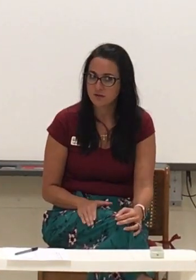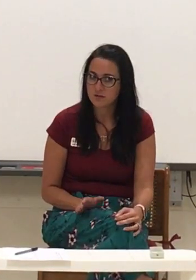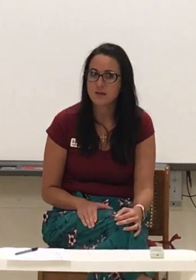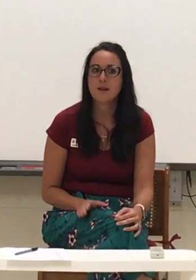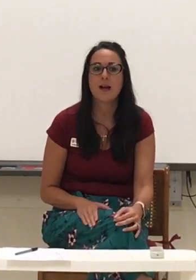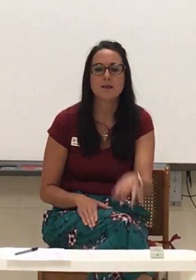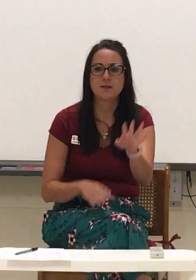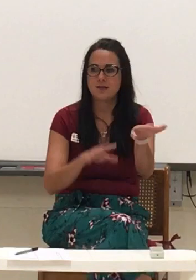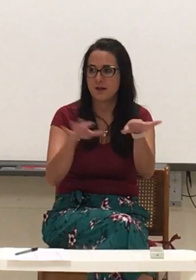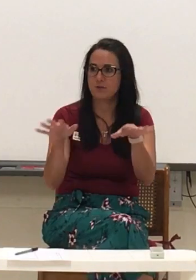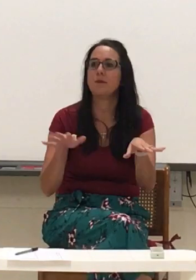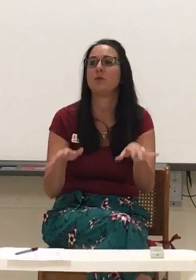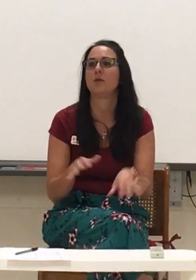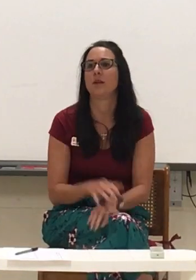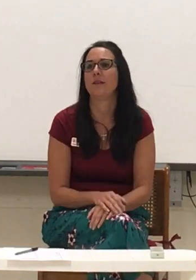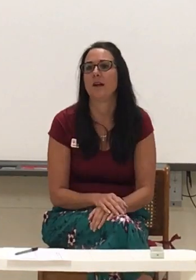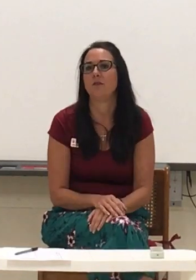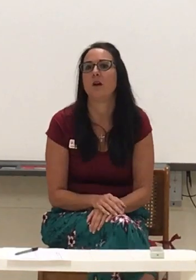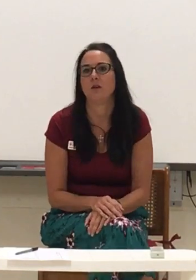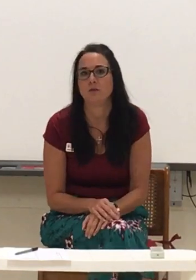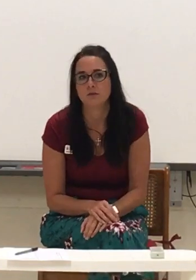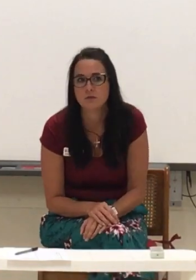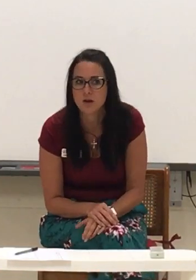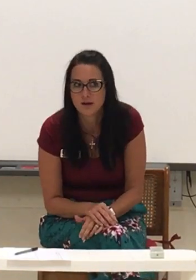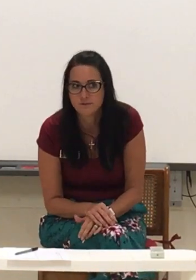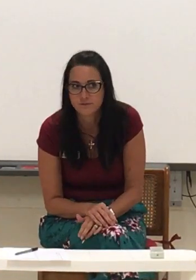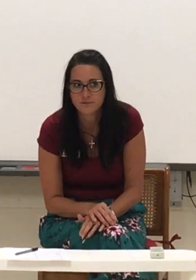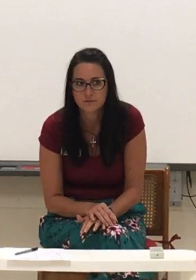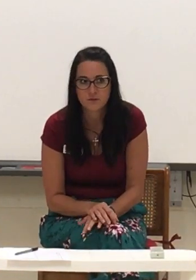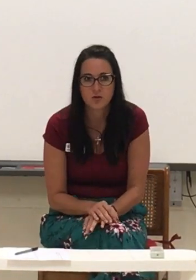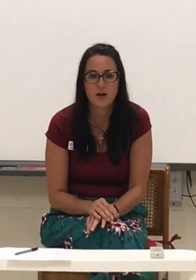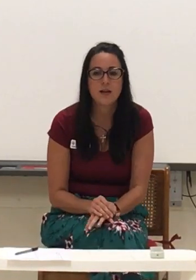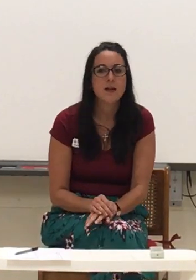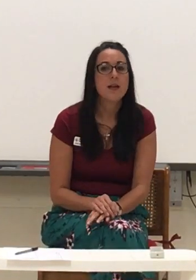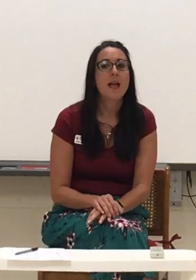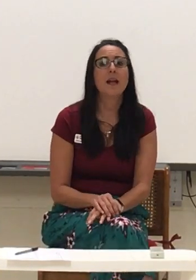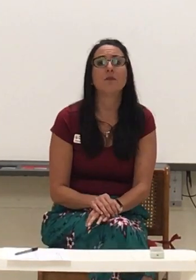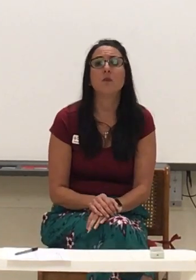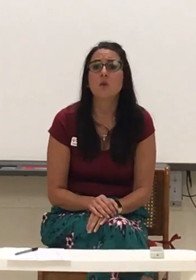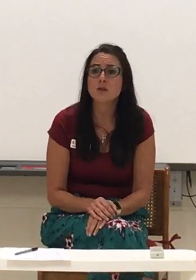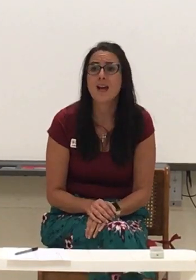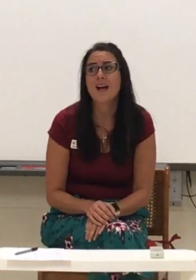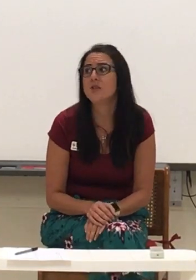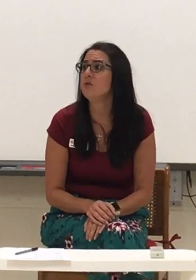then I can see several people join em and Ando alright and of course as you